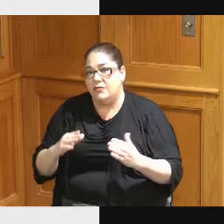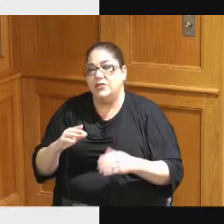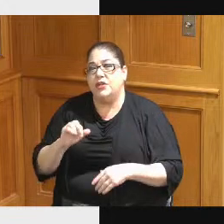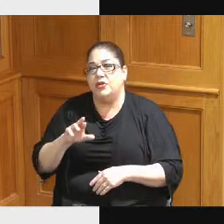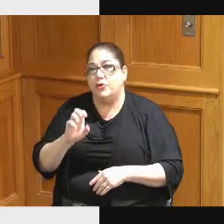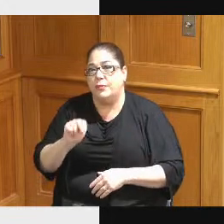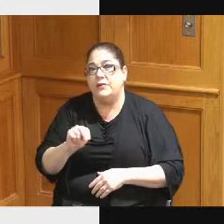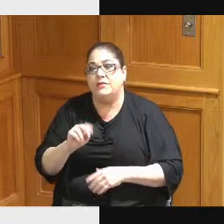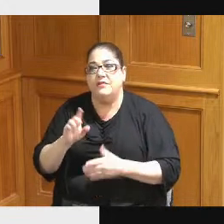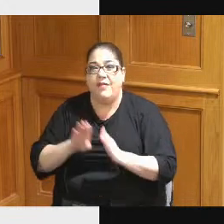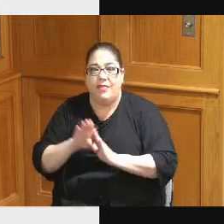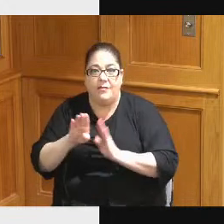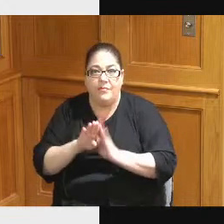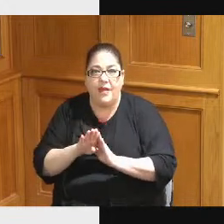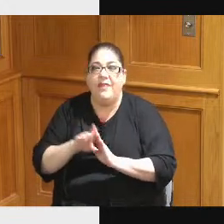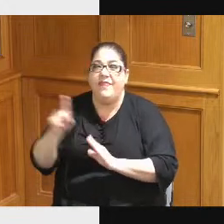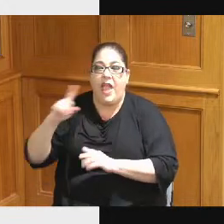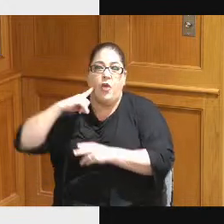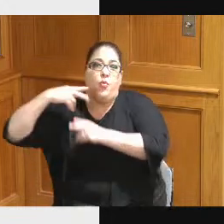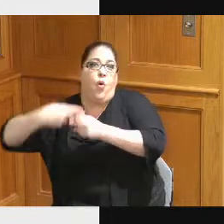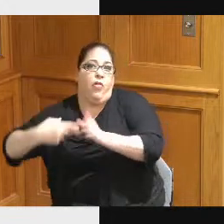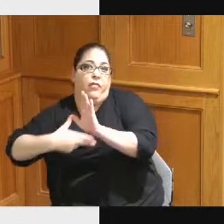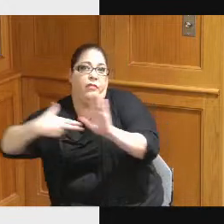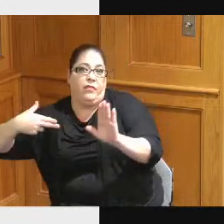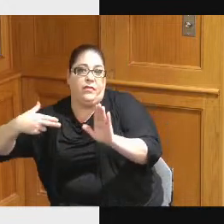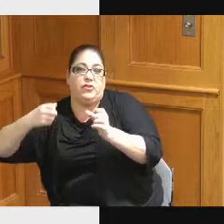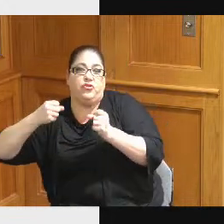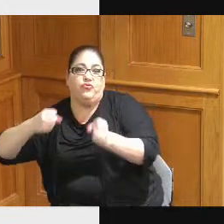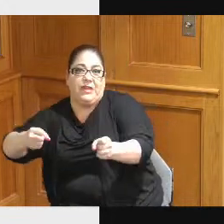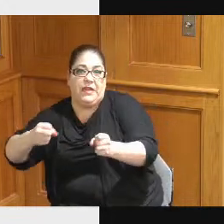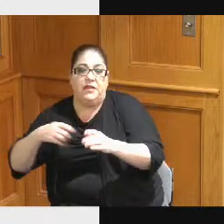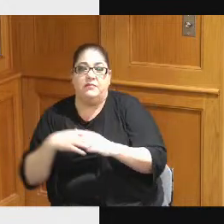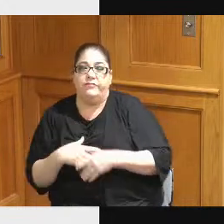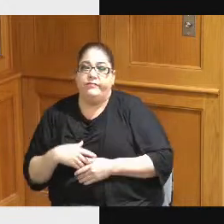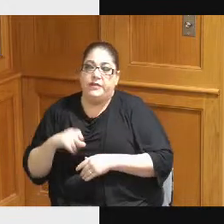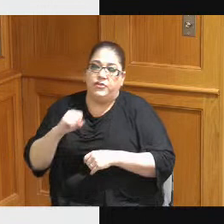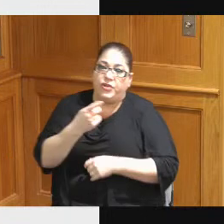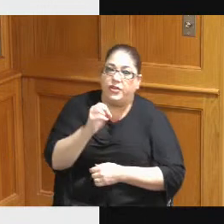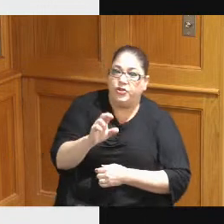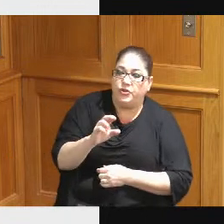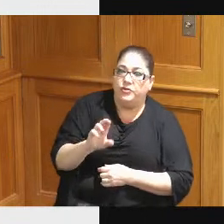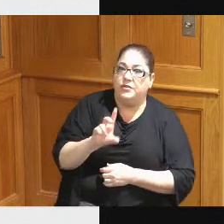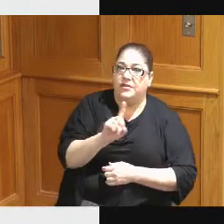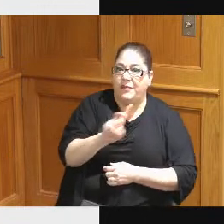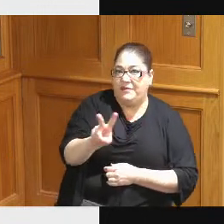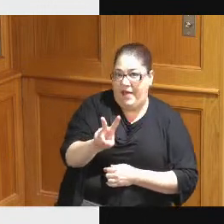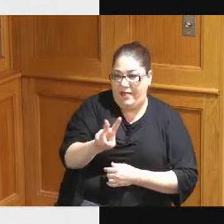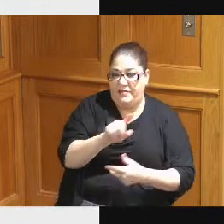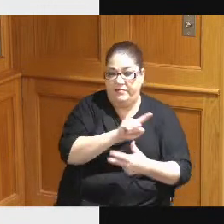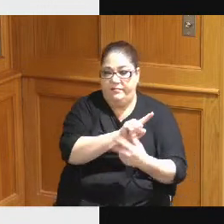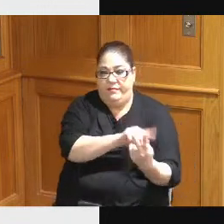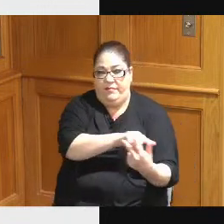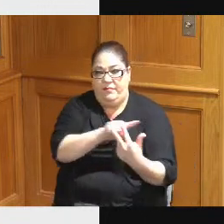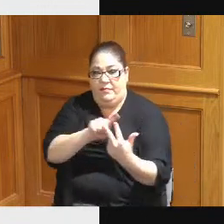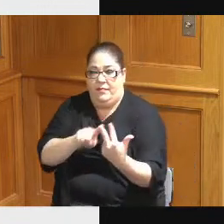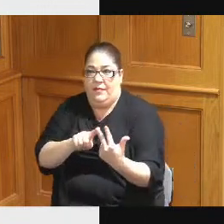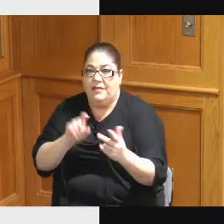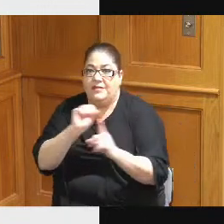homeless so it says street shelter and domestic violence so those are the three situations you